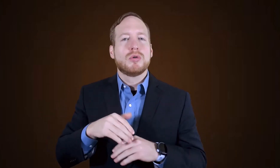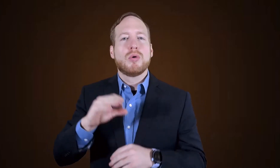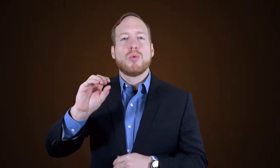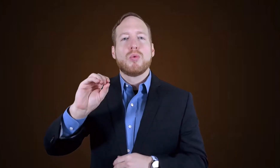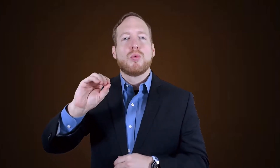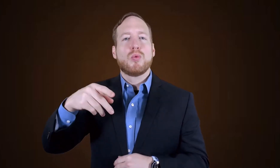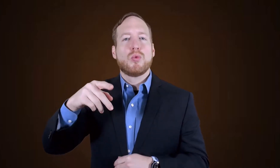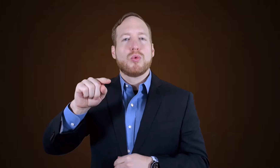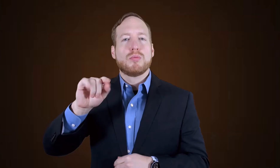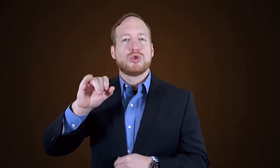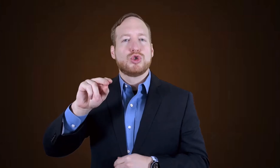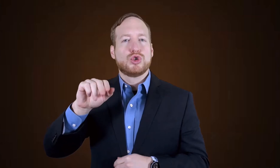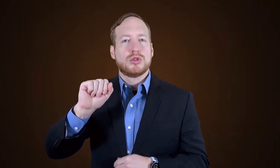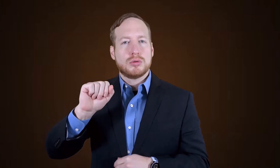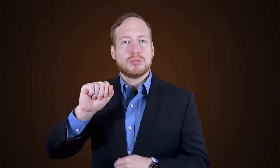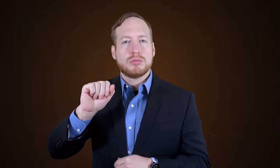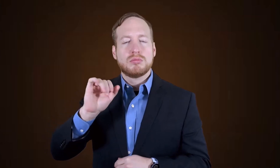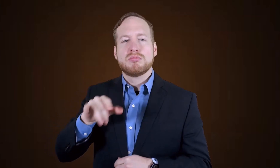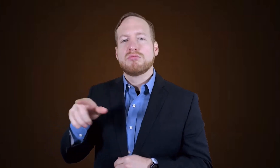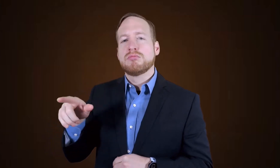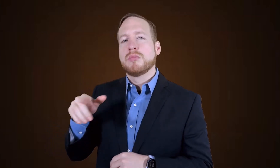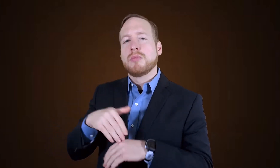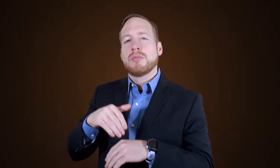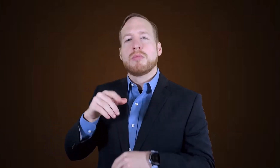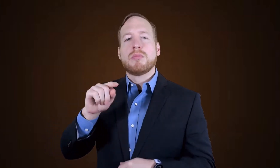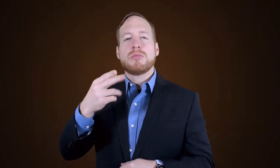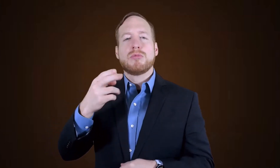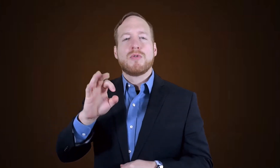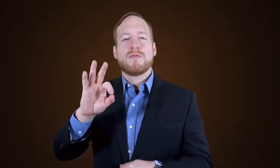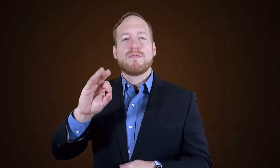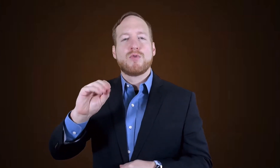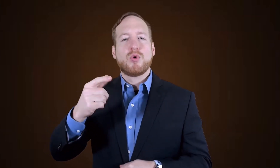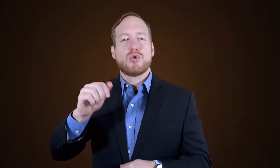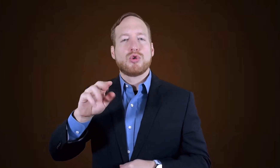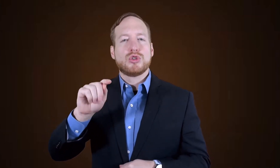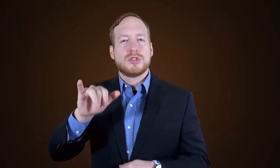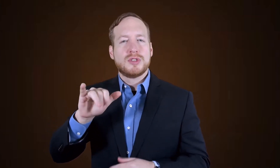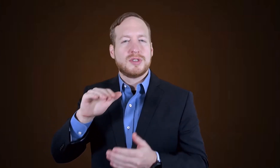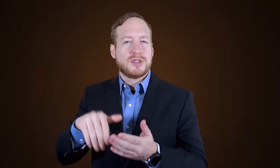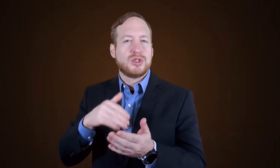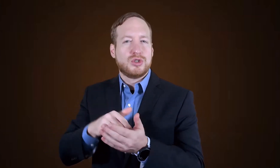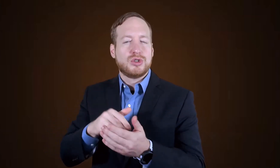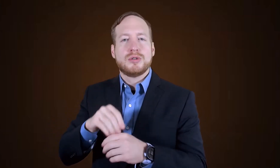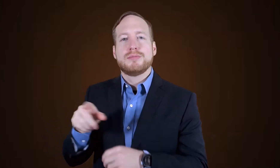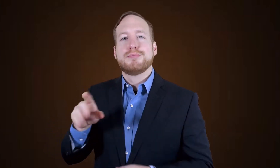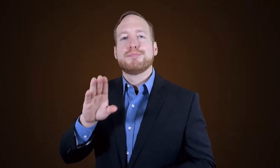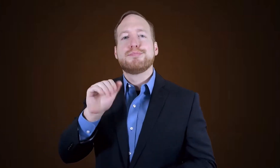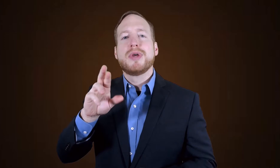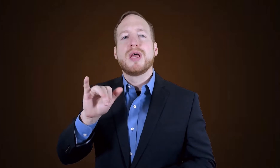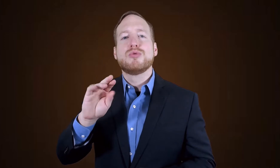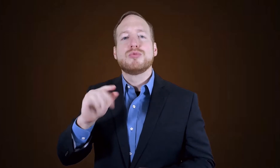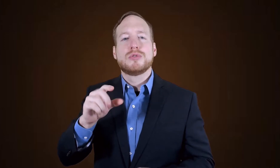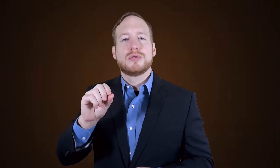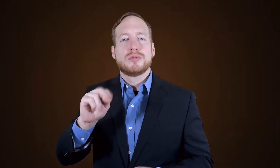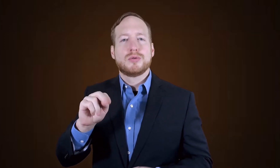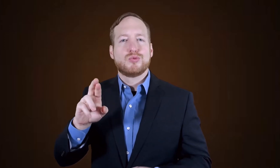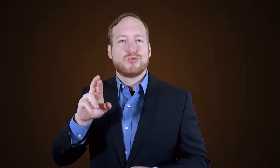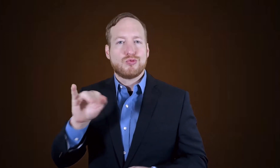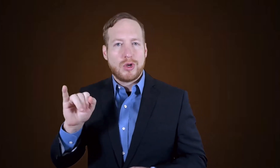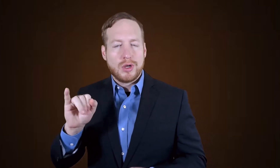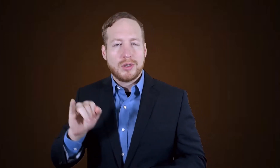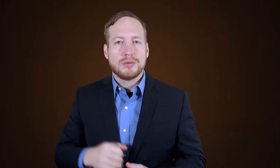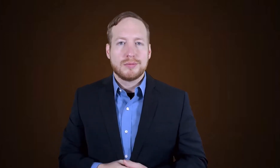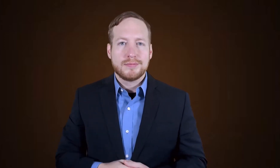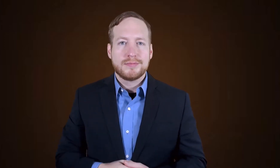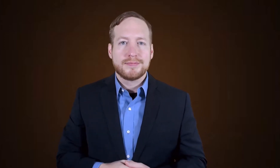Olivia is the Administrator of the OPTIONS program at the Fogarty Center in Barrington Rhode Island